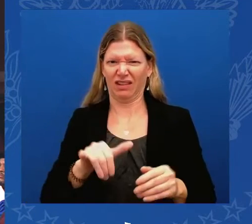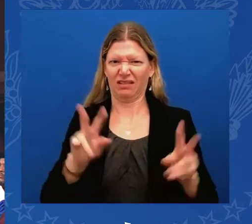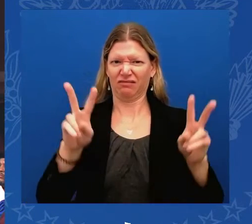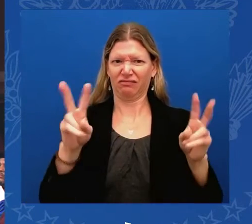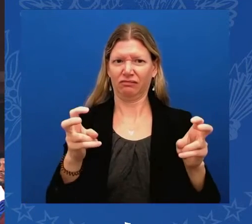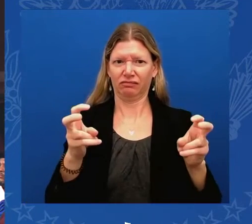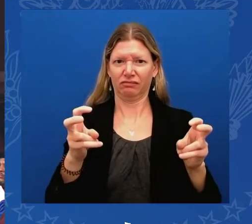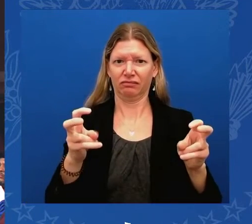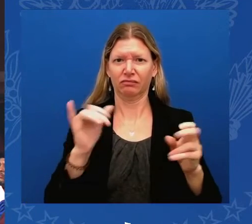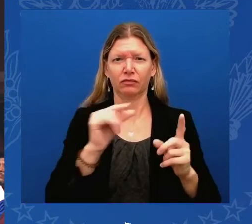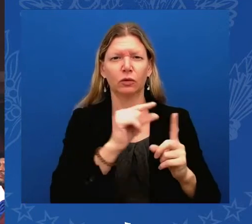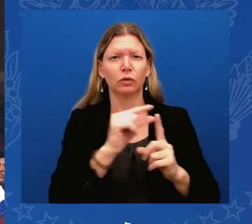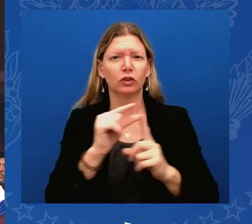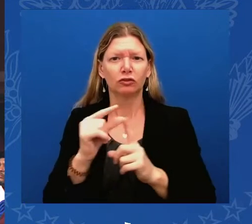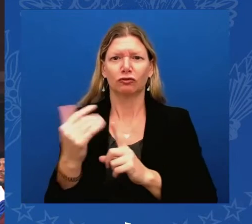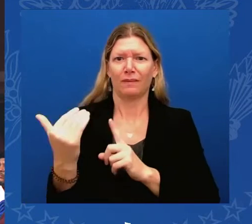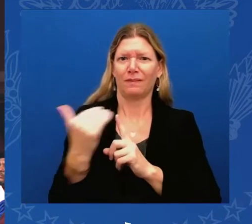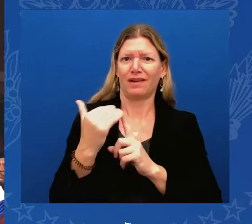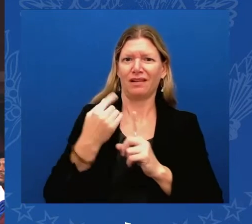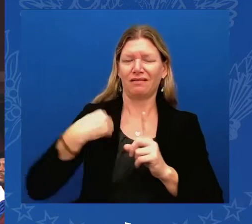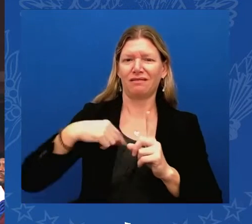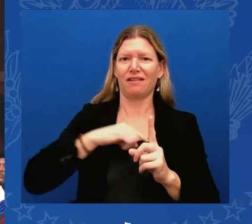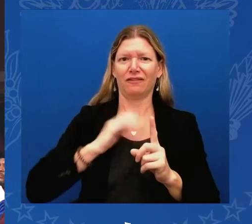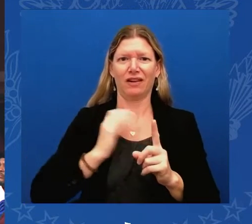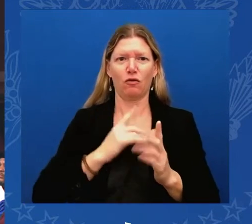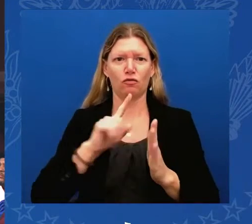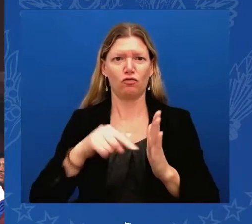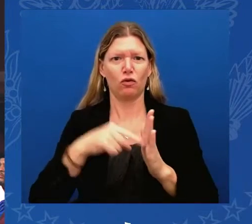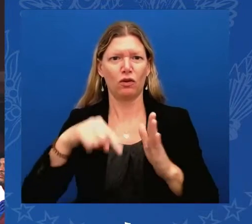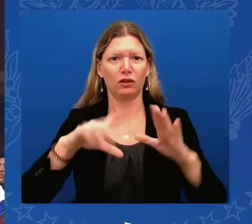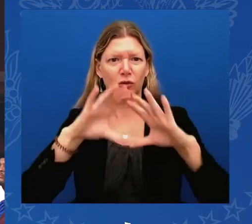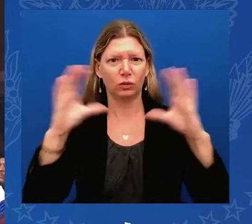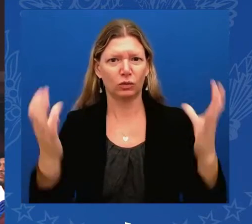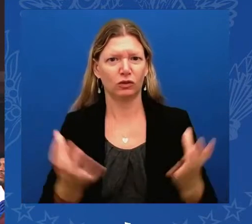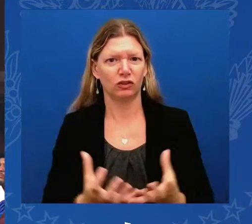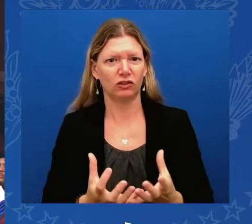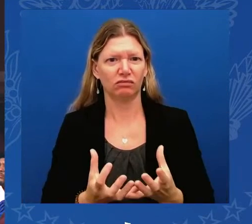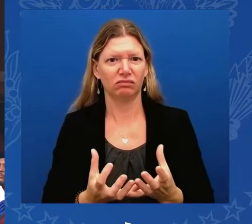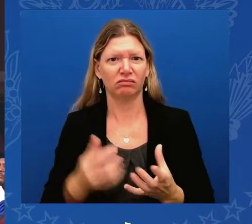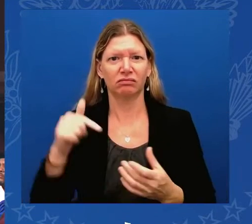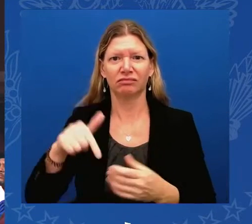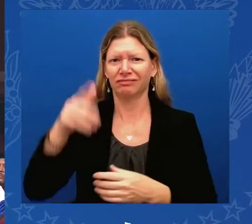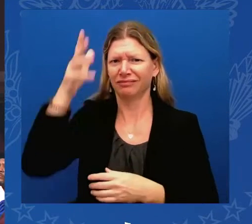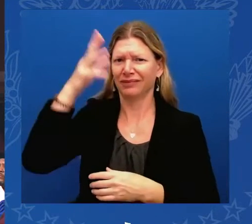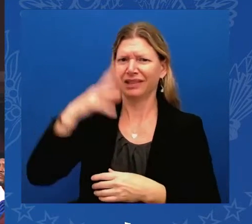In 2008, Joseph R. Biden made history once again,